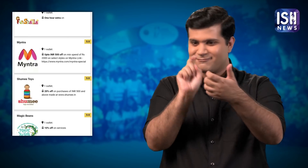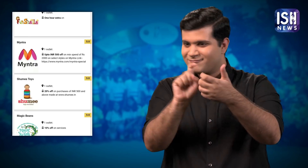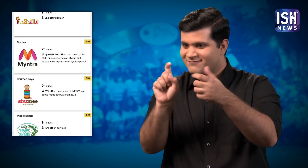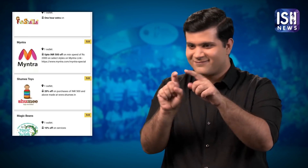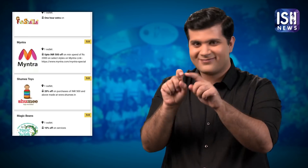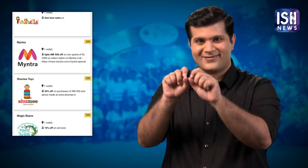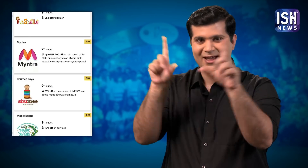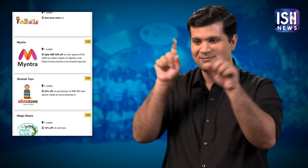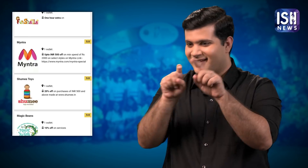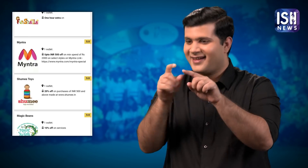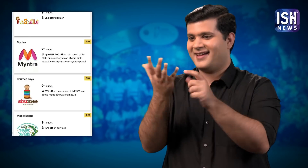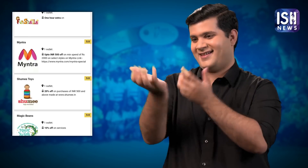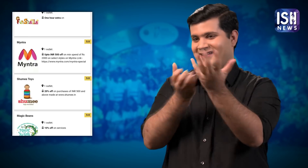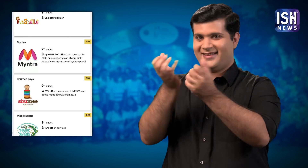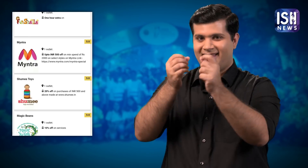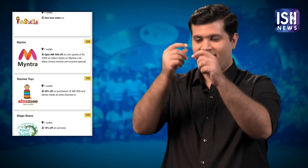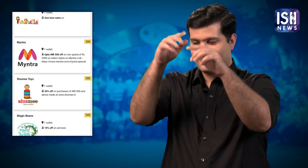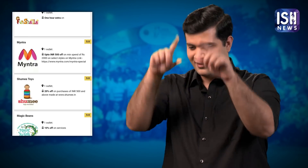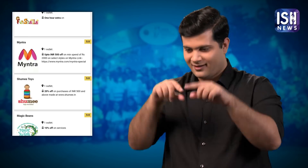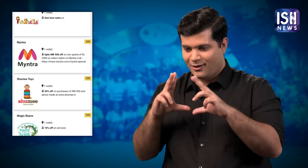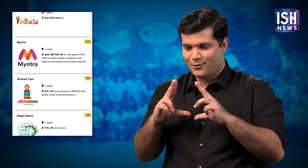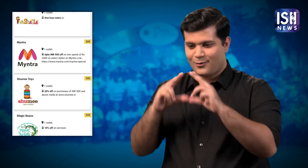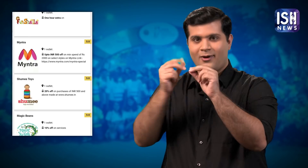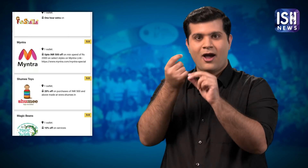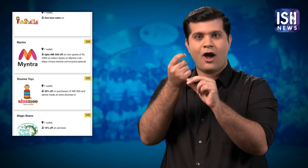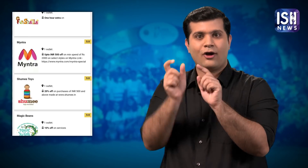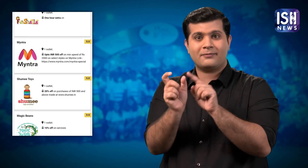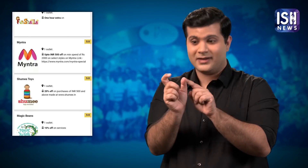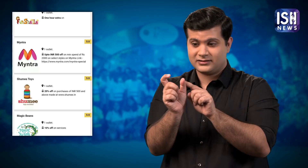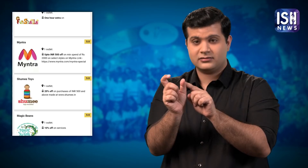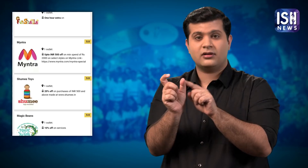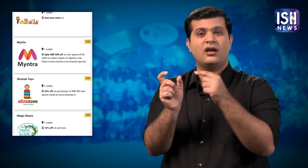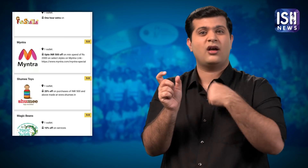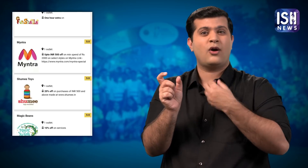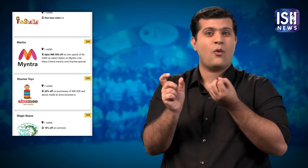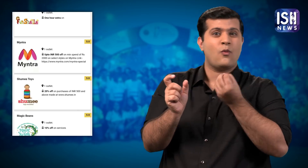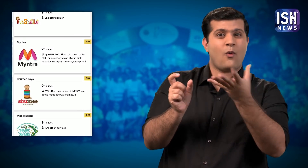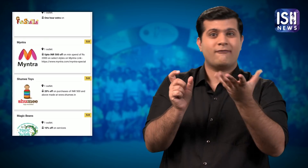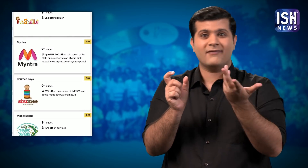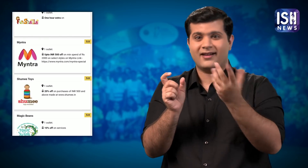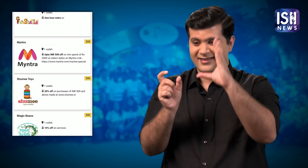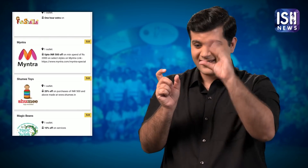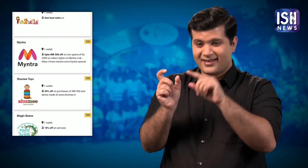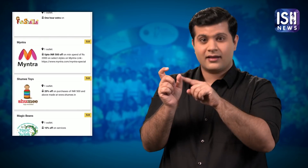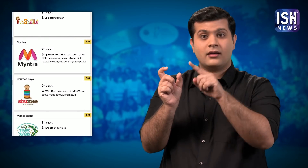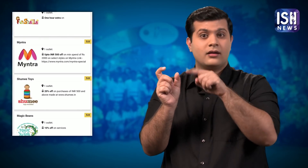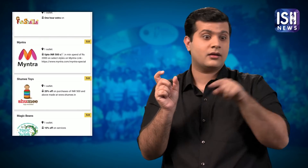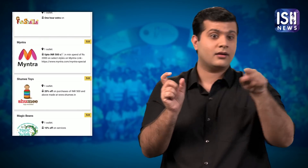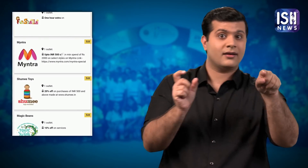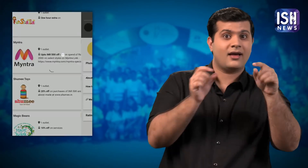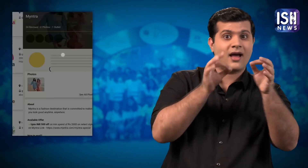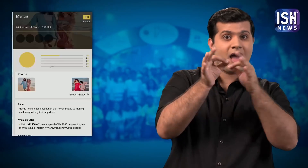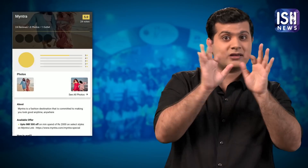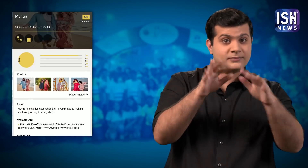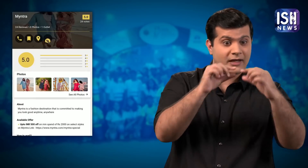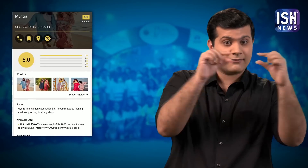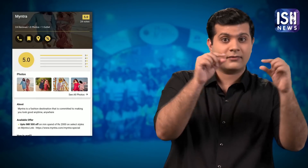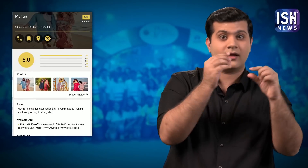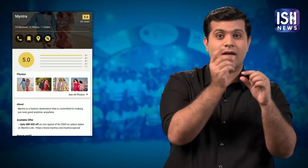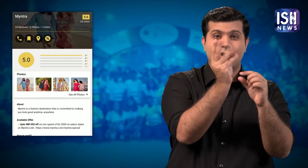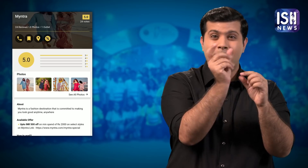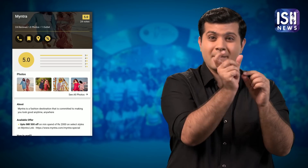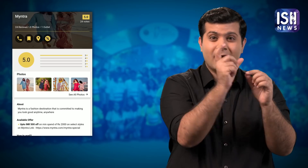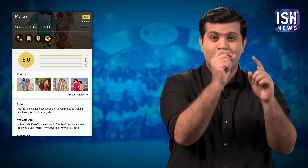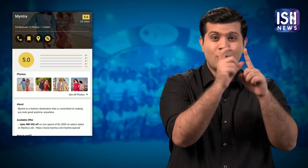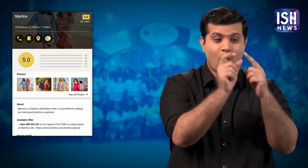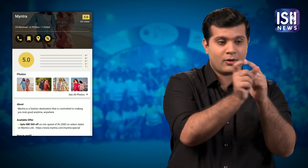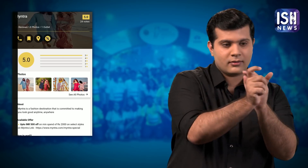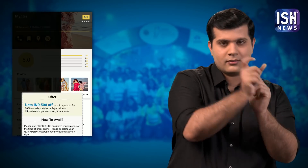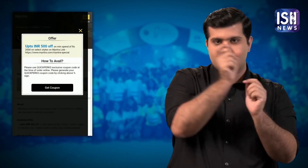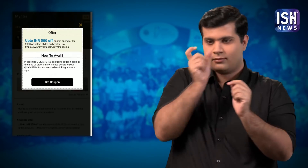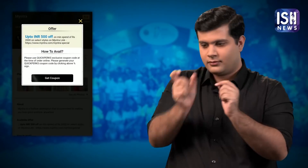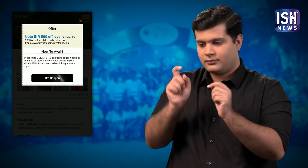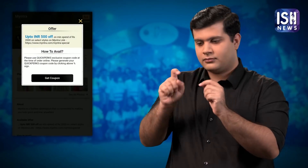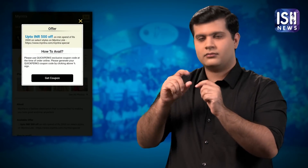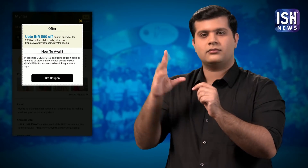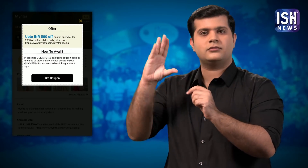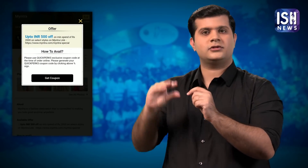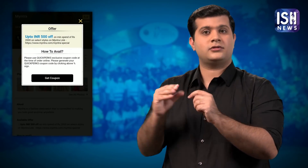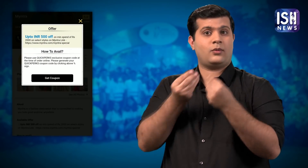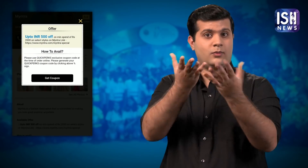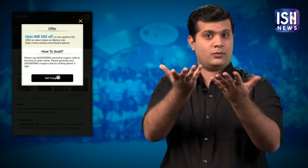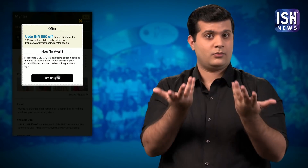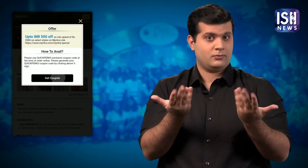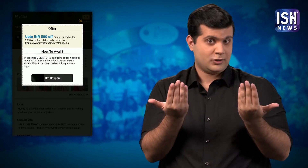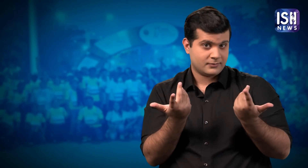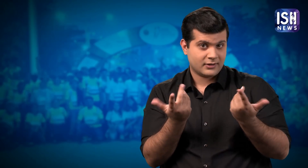click on it go to 'How to Avail?' and use the coupon code.